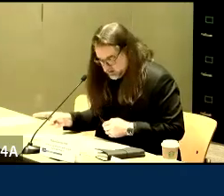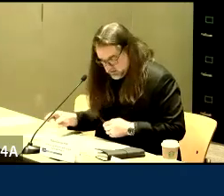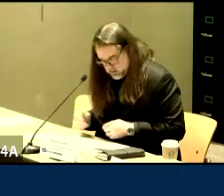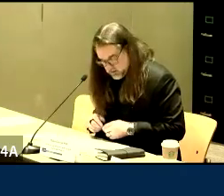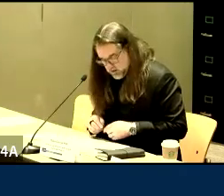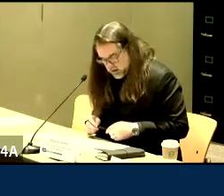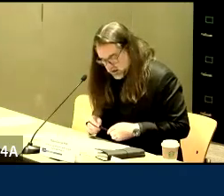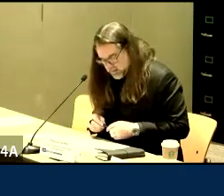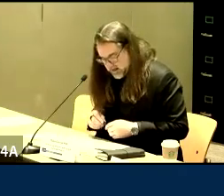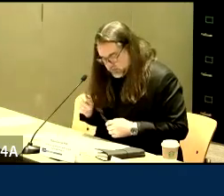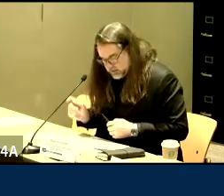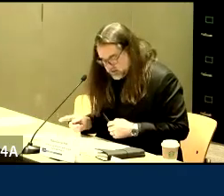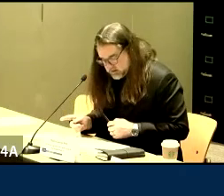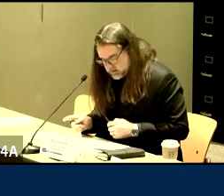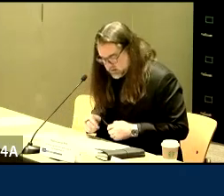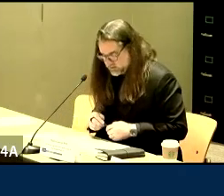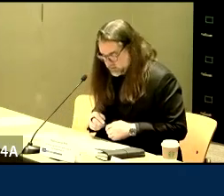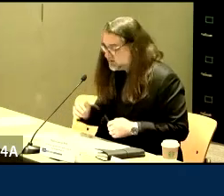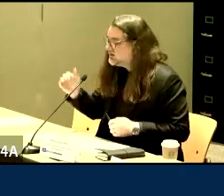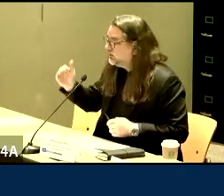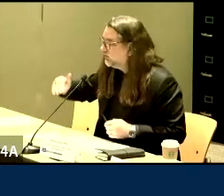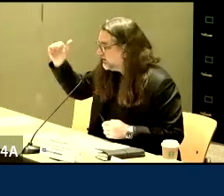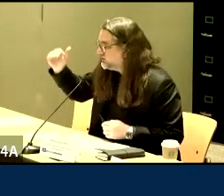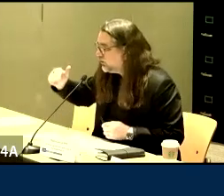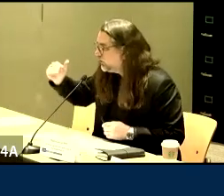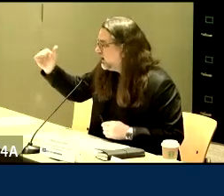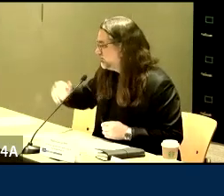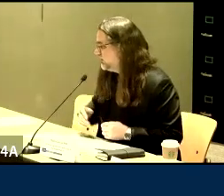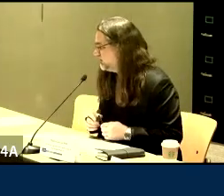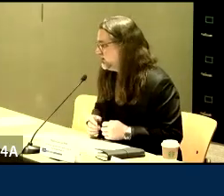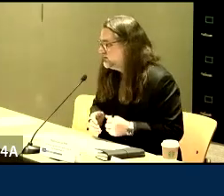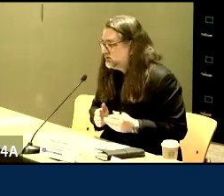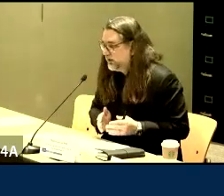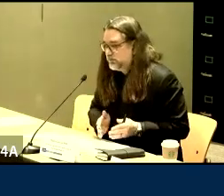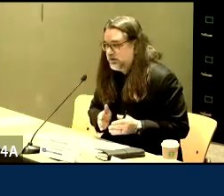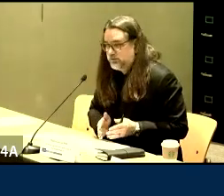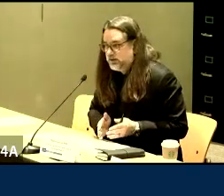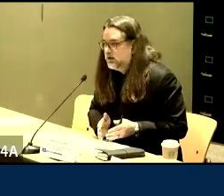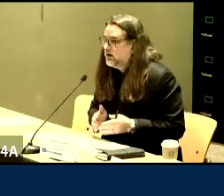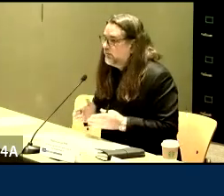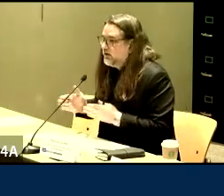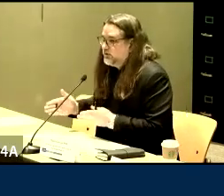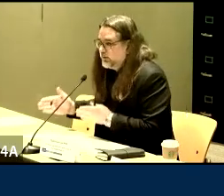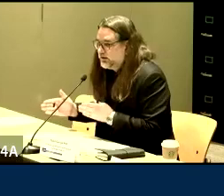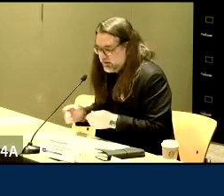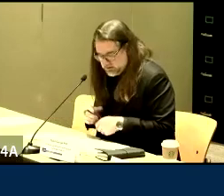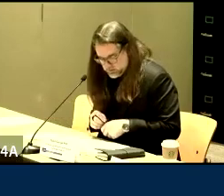and predicted that there was going to be a similar amount of total hospitalizations in 2023 compared to 2022.